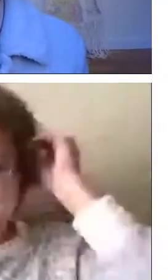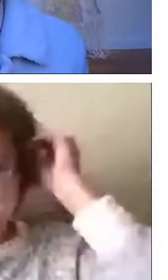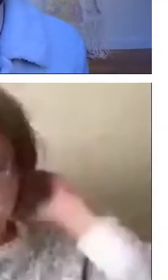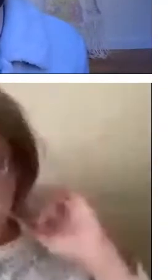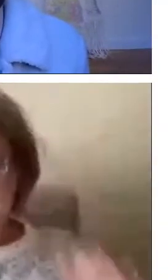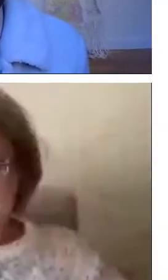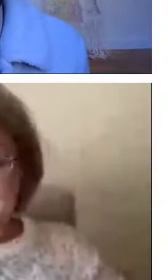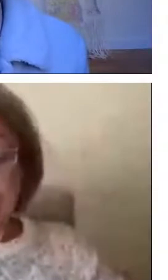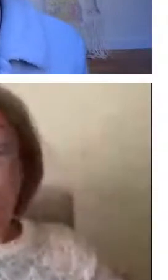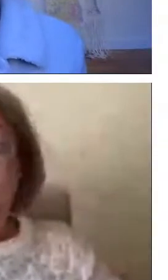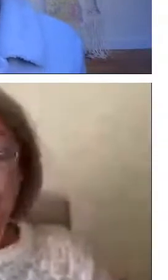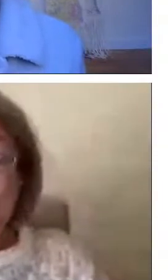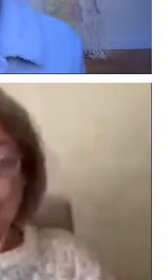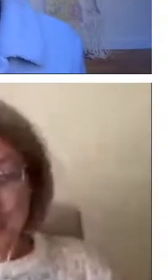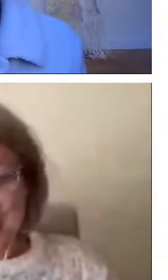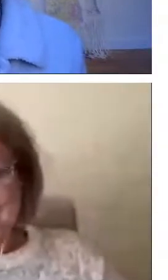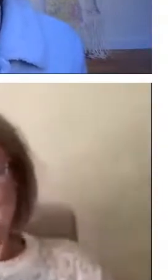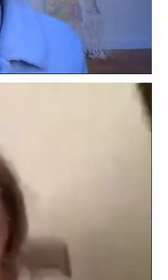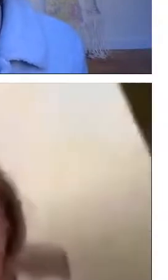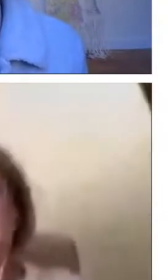Jeffrey: But it's still practiced.